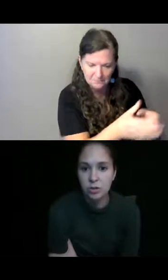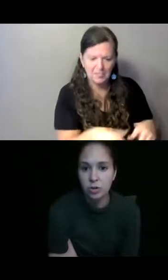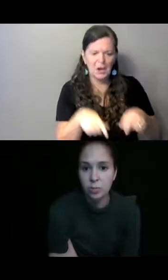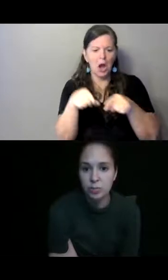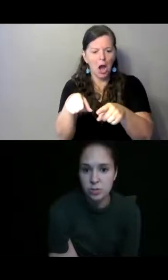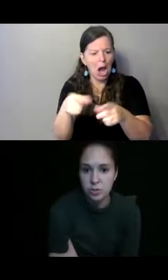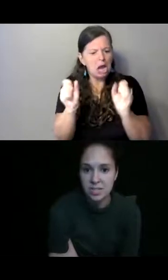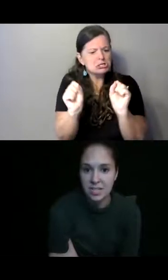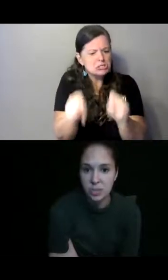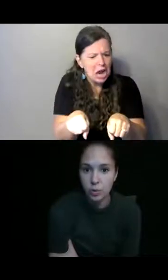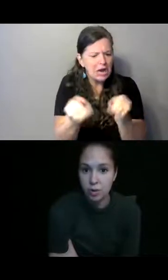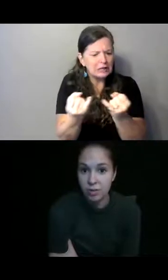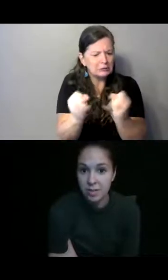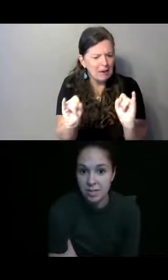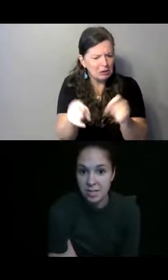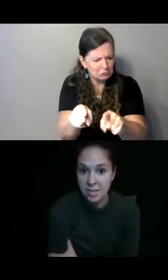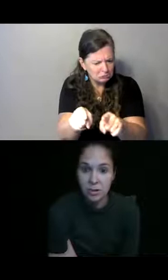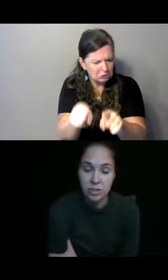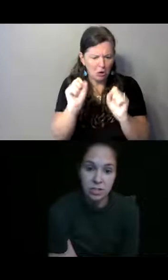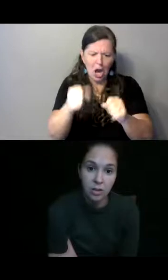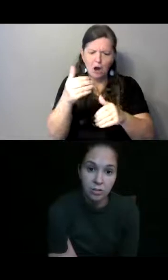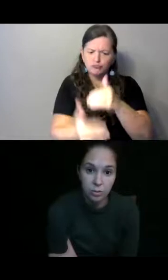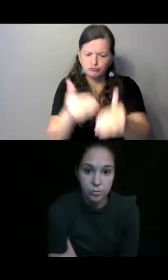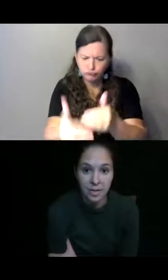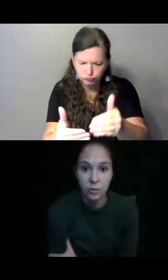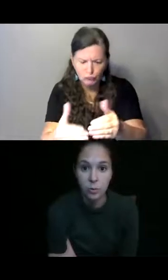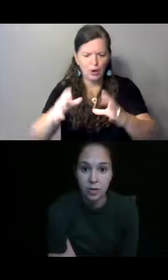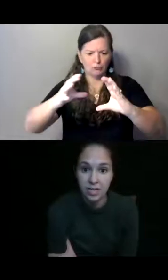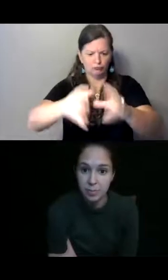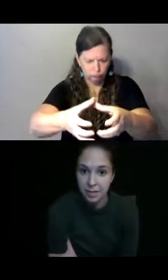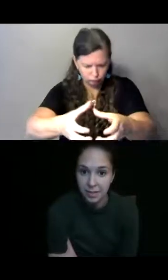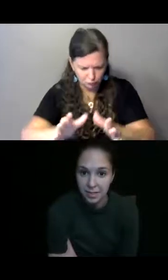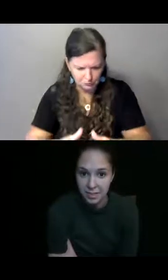a group of students that need to work on this and then there's this other group that can work independently